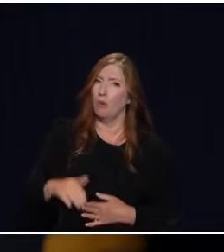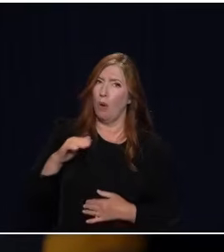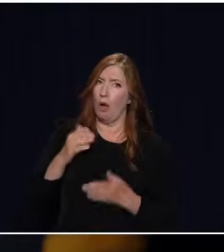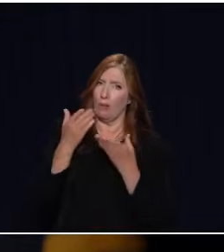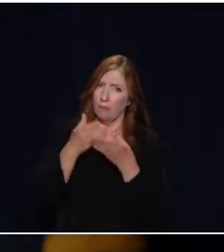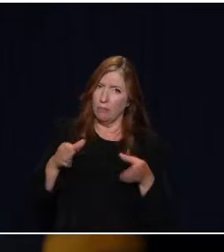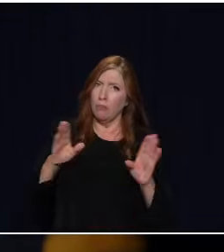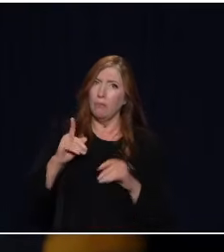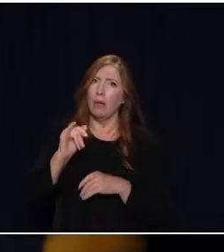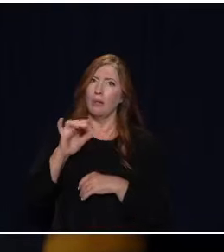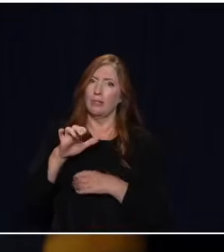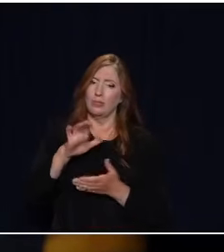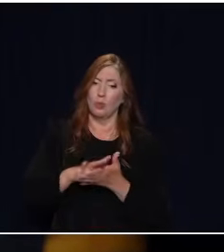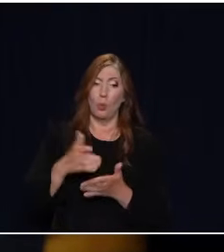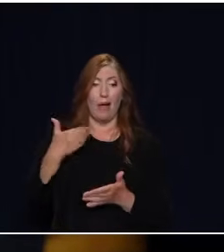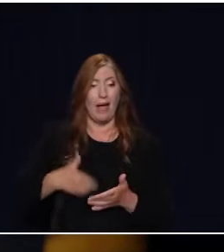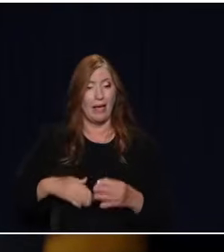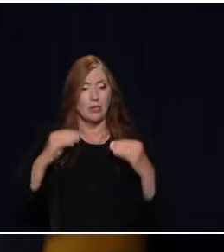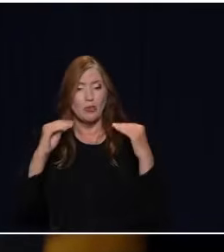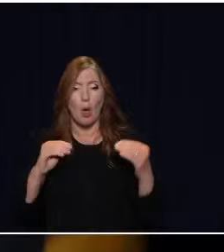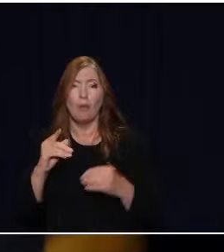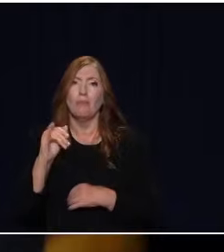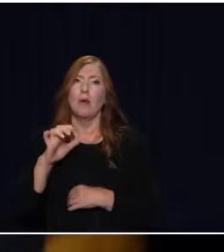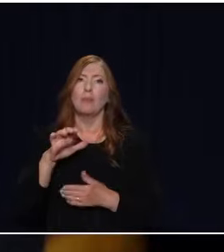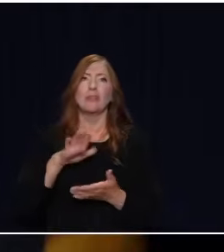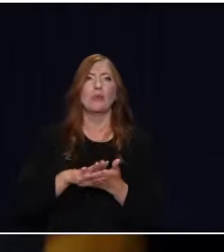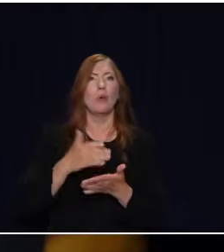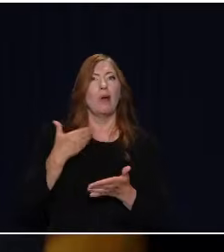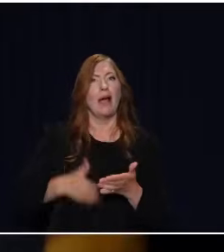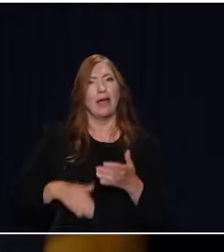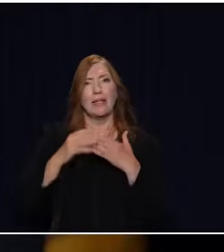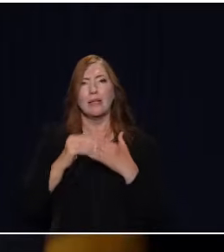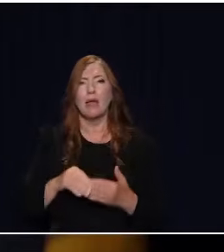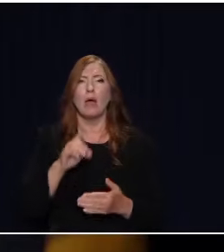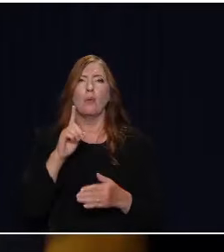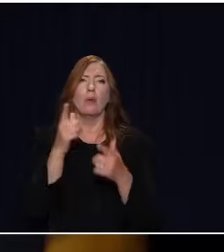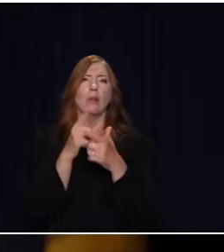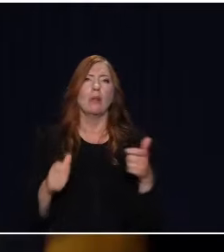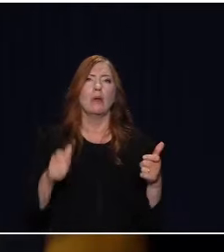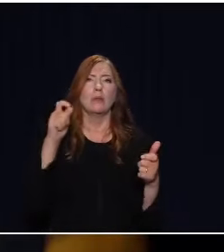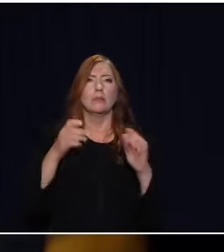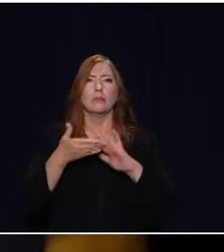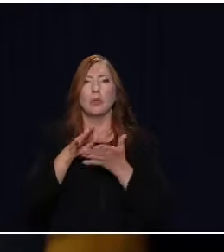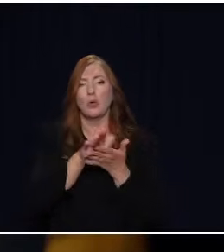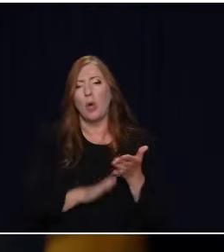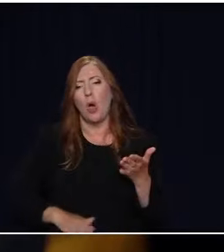EDUCATION IN ARIZONA. FOR ME, THIS IS PERSONAL. I GREW UP IN OUR PUBLIC SCHOOLS,